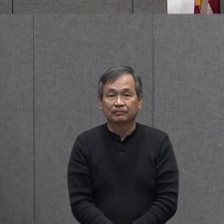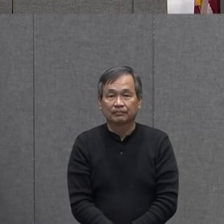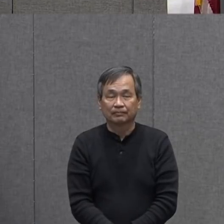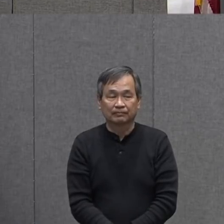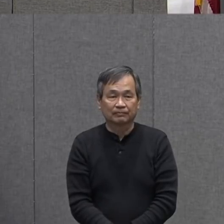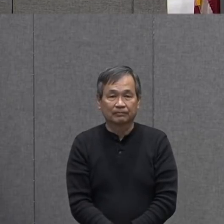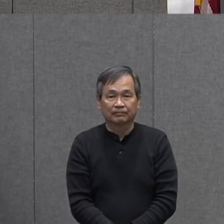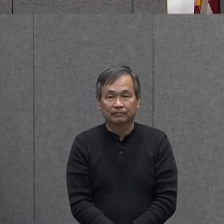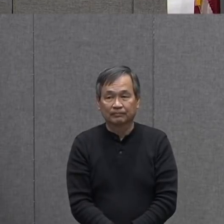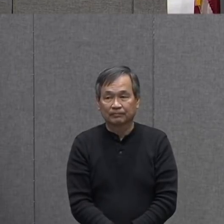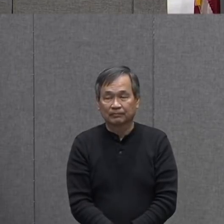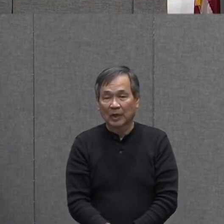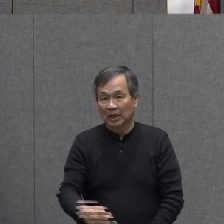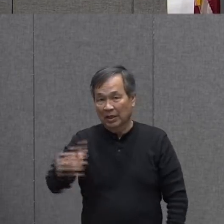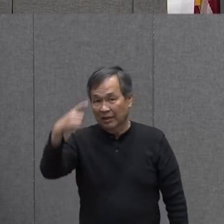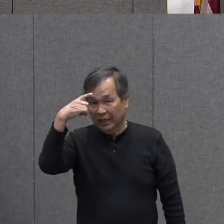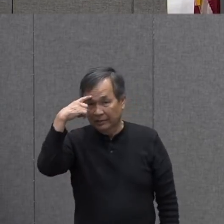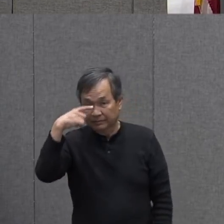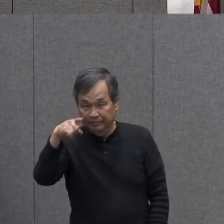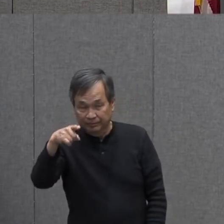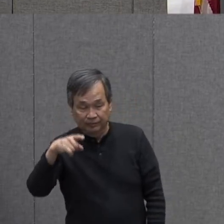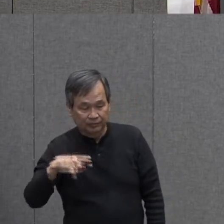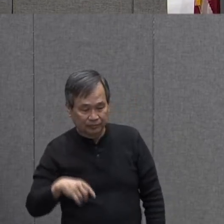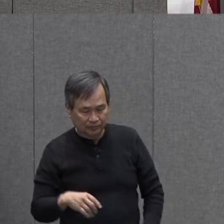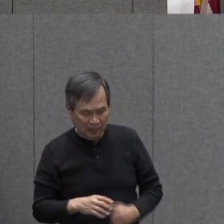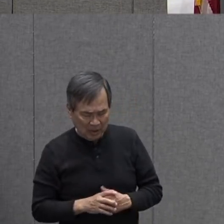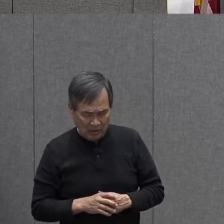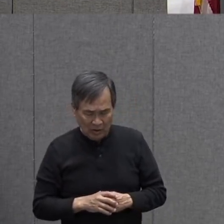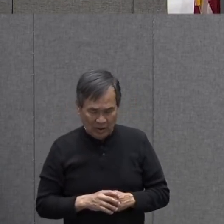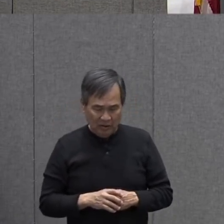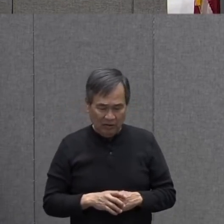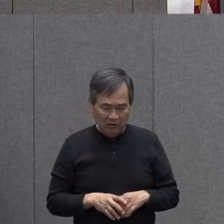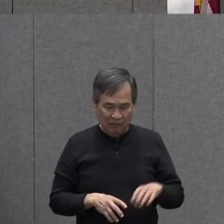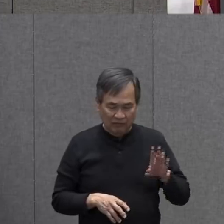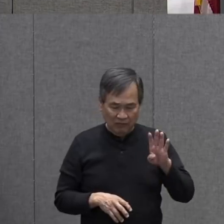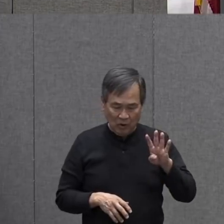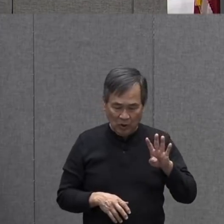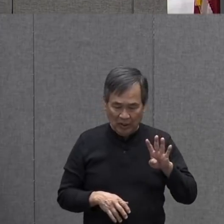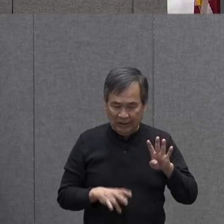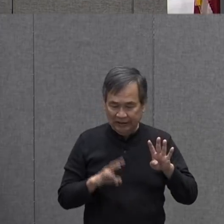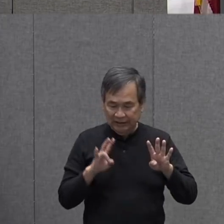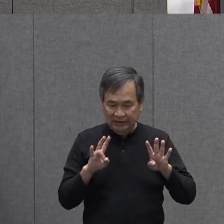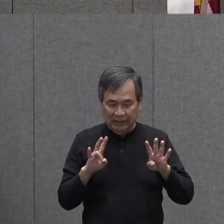So let's think about that. We have a four, we have a seven, we have a two.